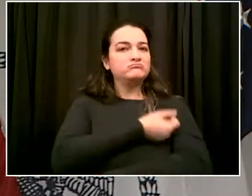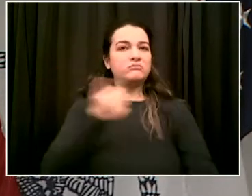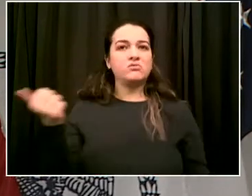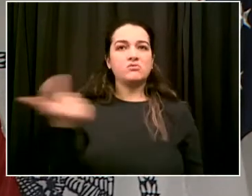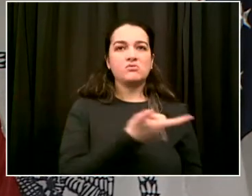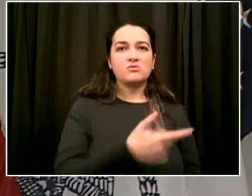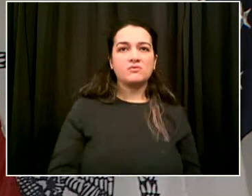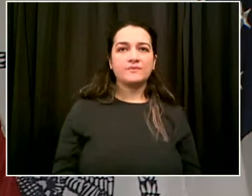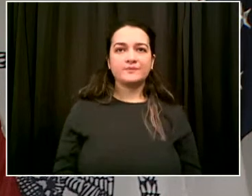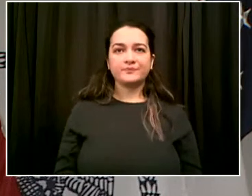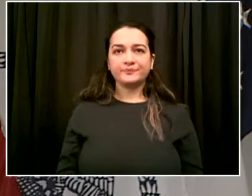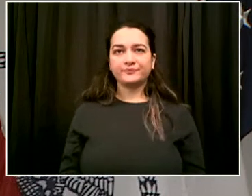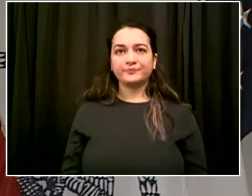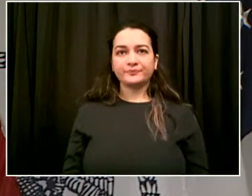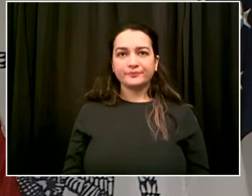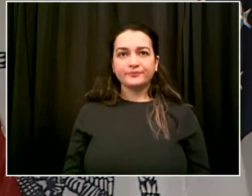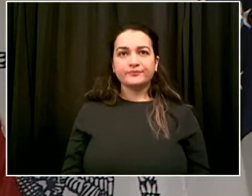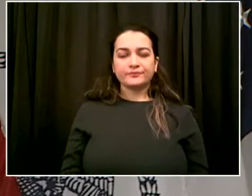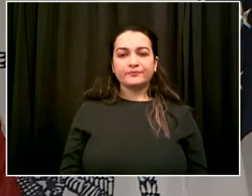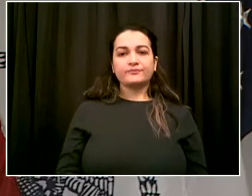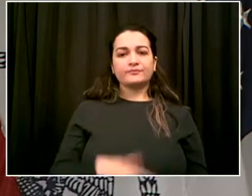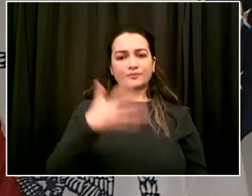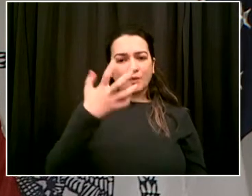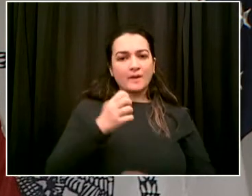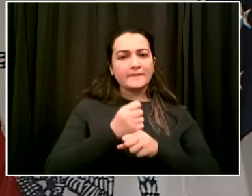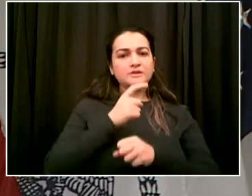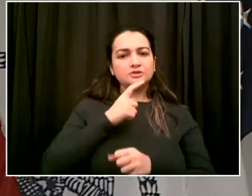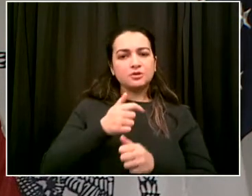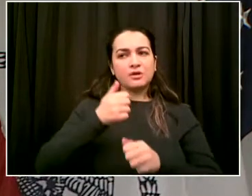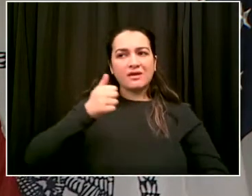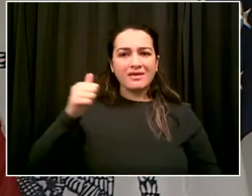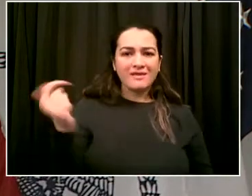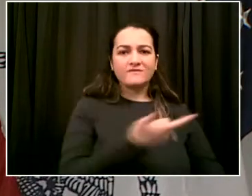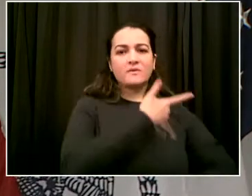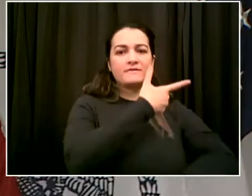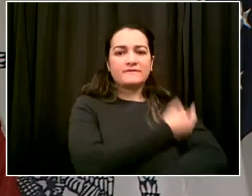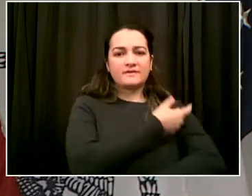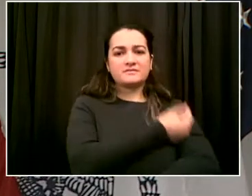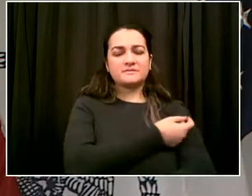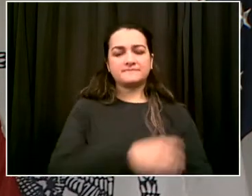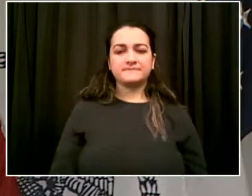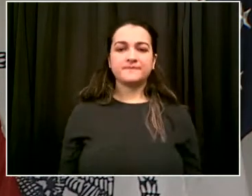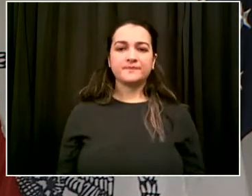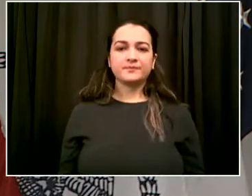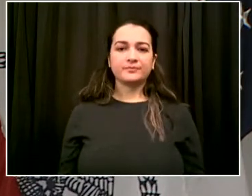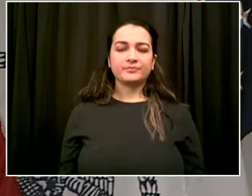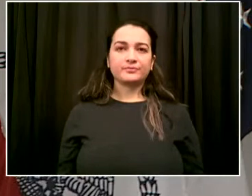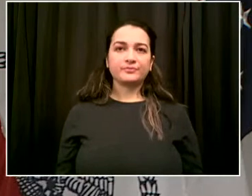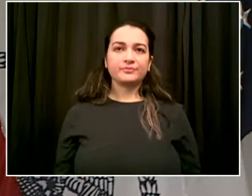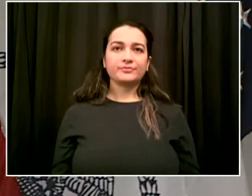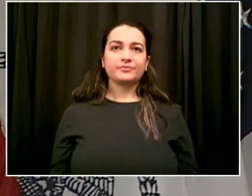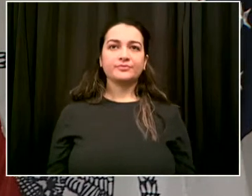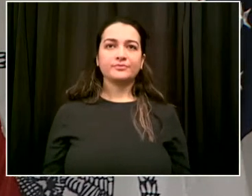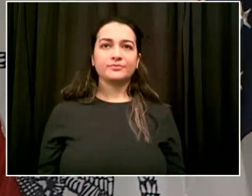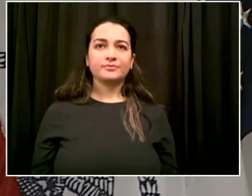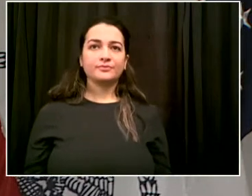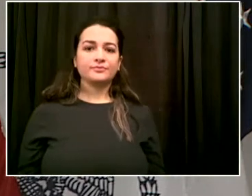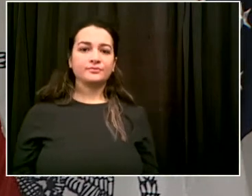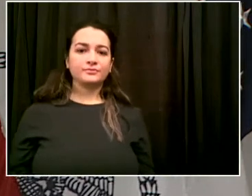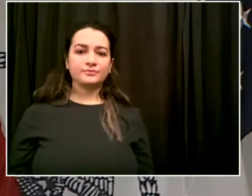MOUSE E AHV VE ABSOLUTE AVAILABLE. BUT WE WANT TO REACH EVERYBODY. WE'RE GOING TO BE DOING OUTREACH IN ALL COMMUNITIES. GO AHEAD.